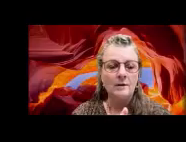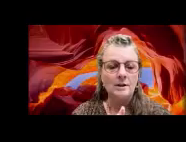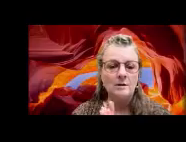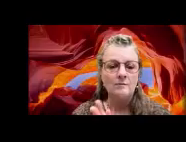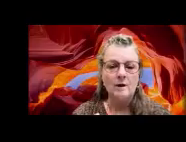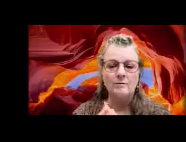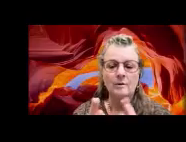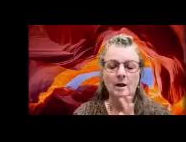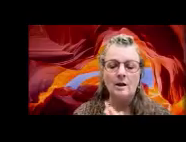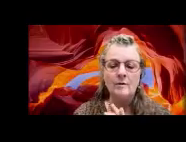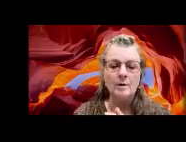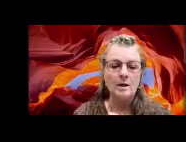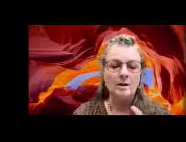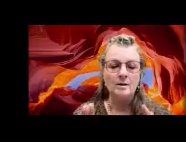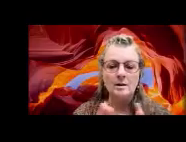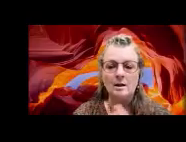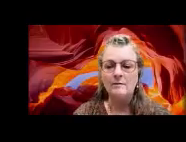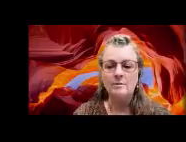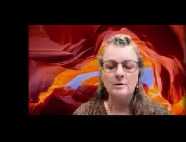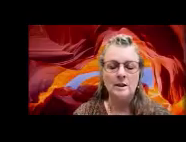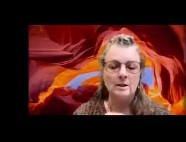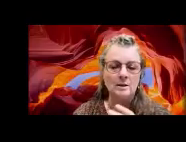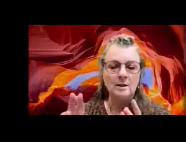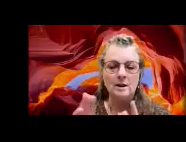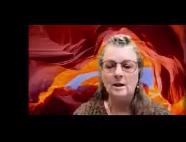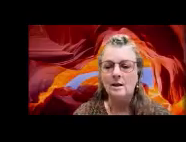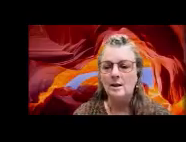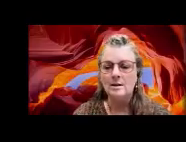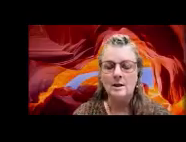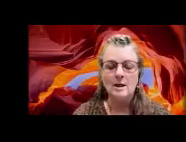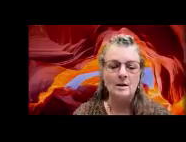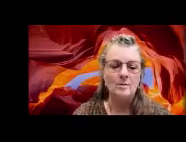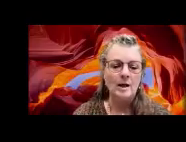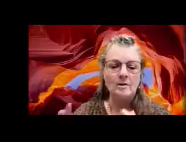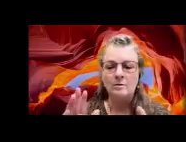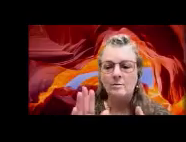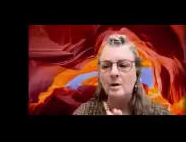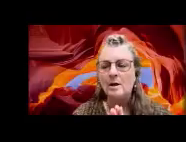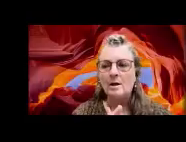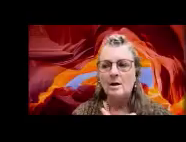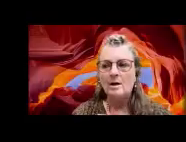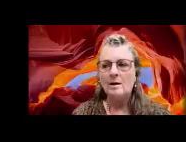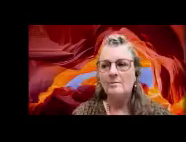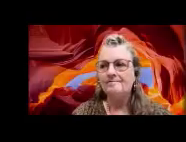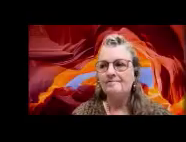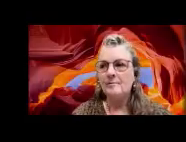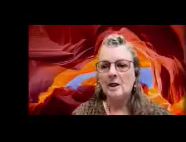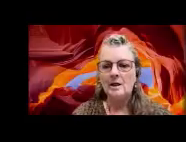function involved with all of the products, all of the routines, getting things in and out of the bathroom, getting